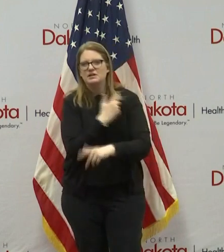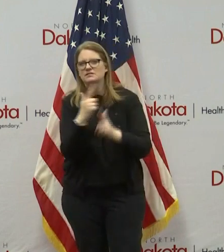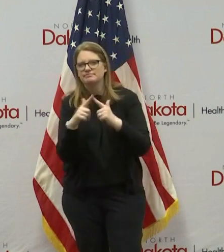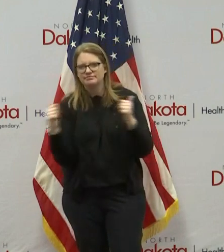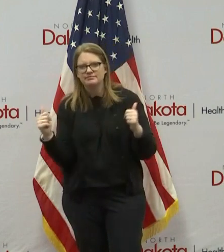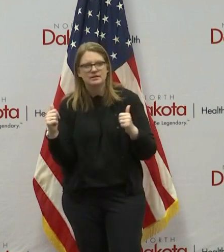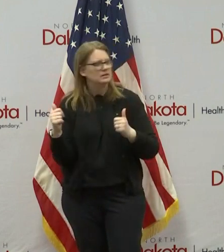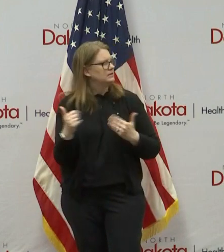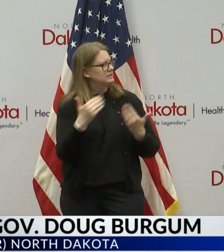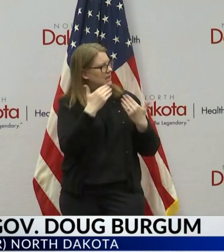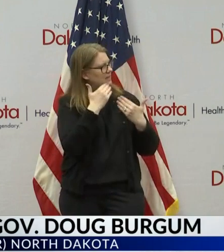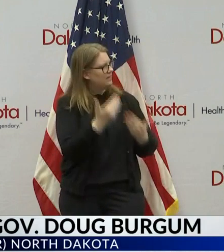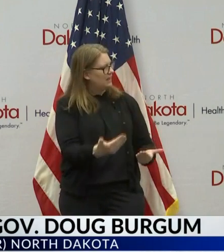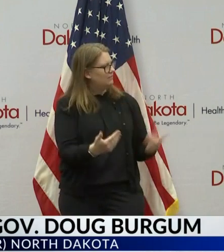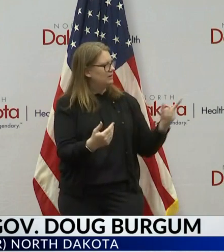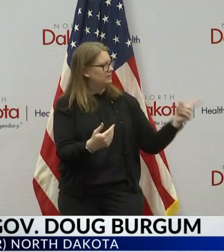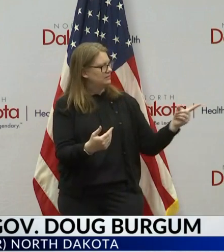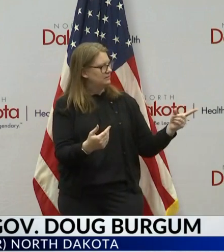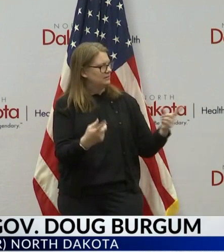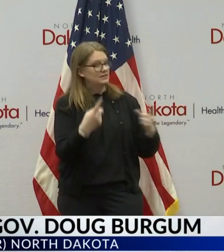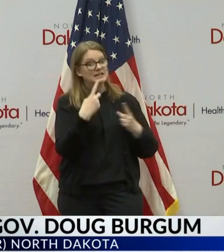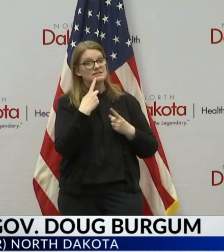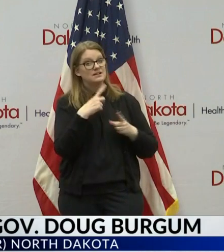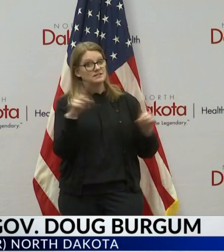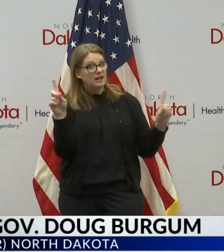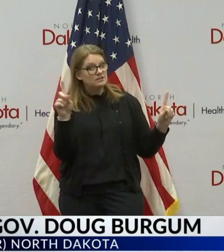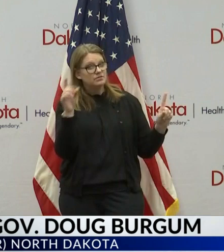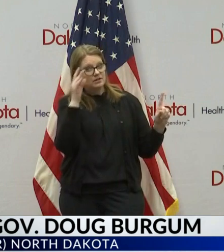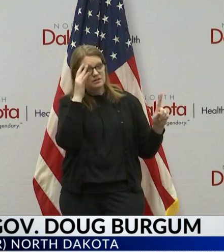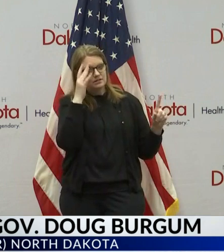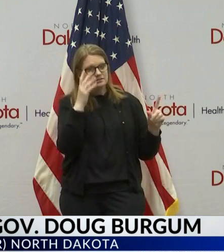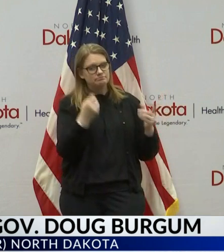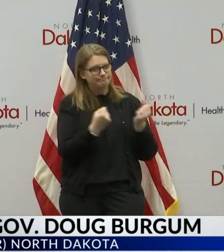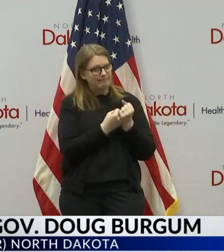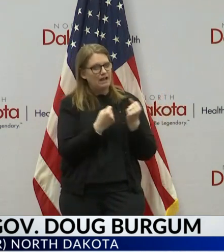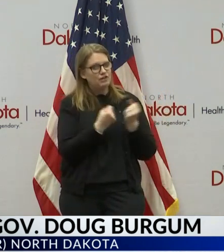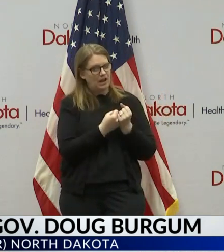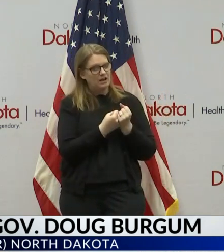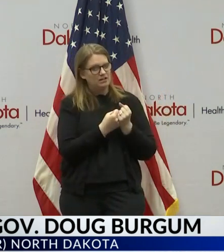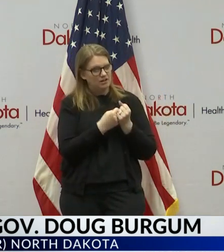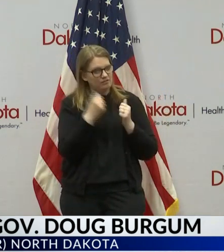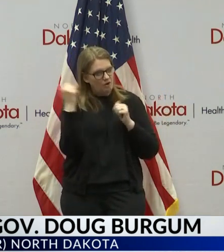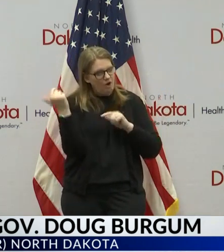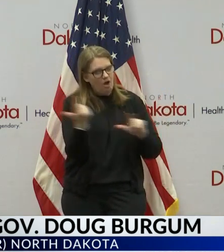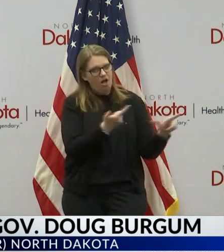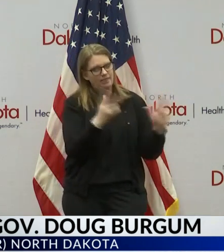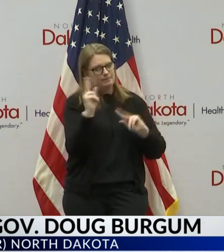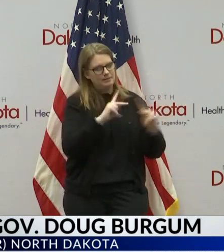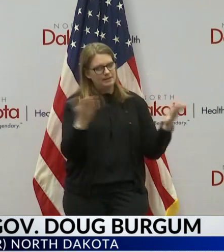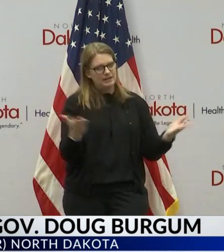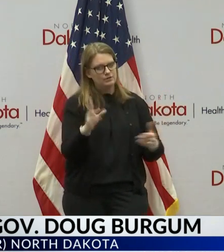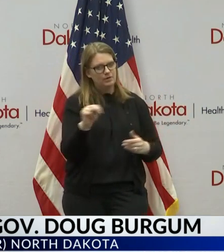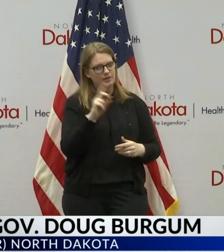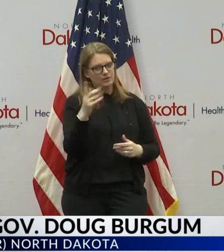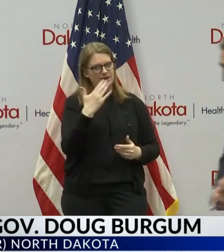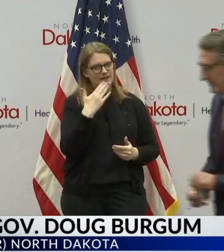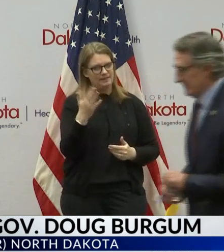DAKOTA WORKERS, BUT NORTH DAKOTA HOSPITALS AND BUSINESSES. THANK YOU FOR YOUR TIRE LESS AND -- TIRELESS AND SUCCESSFUL ADVOCATING FOR THE PEOPLE OF